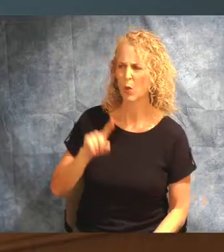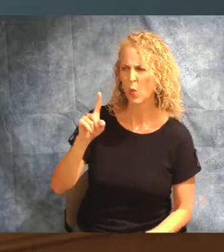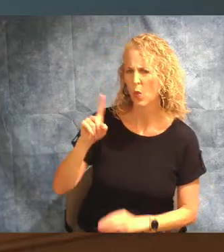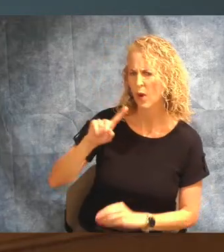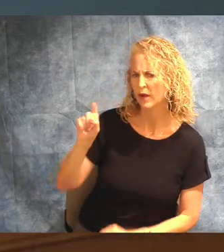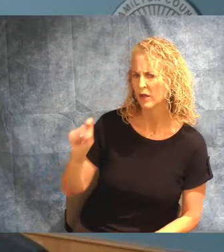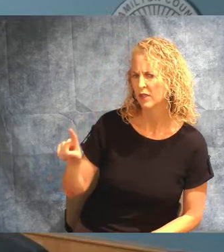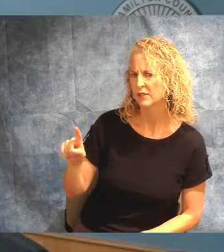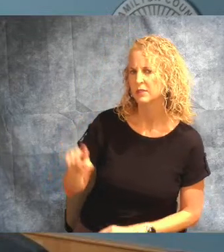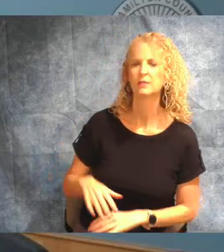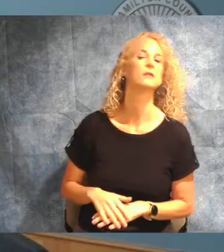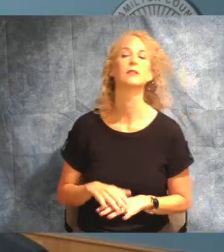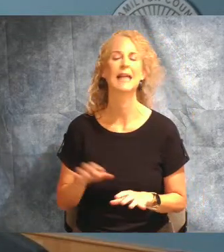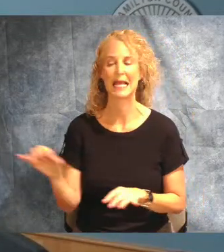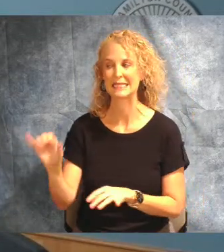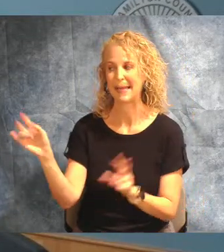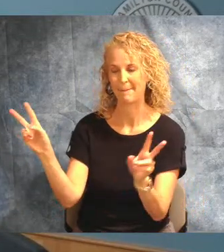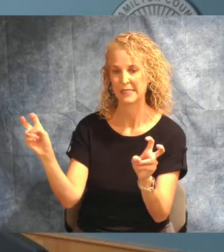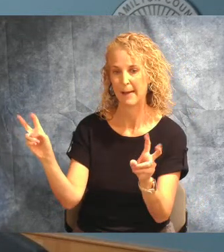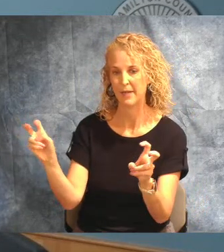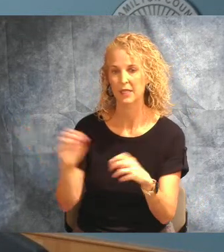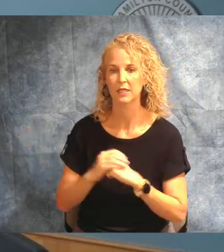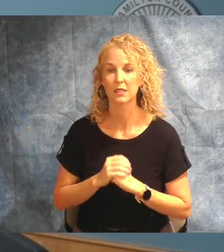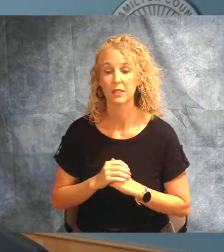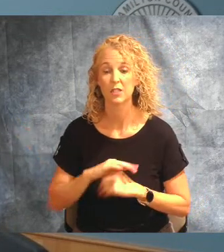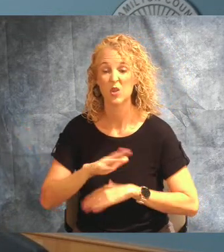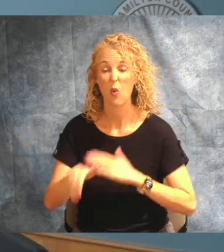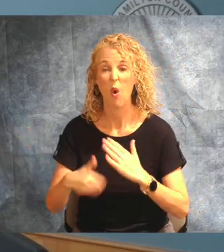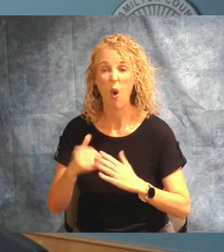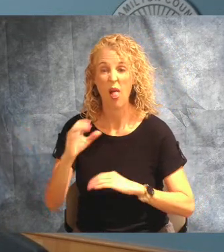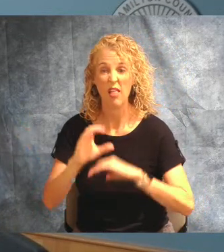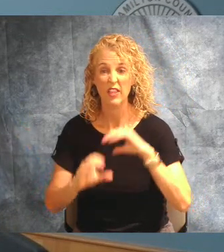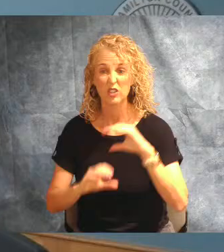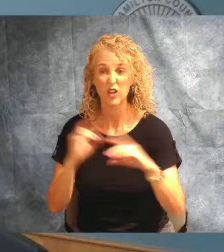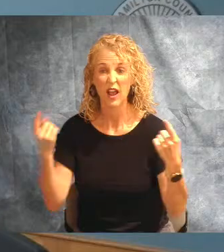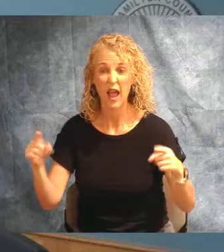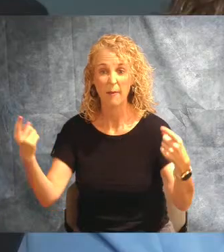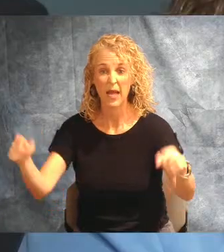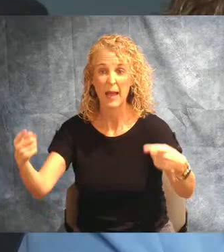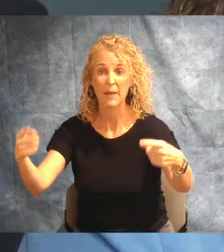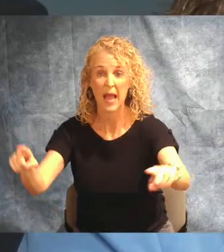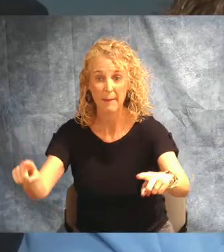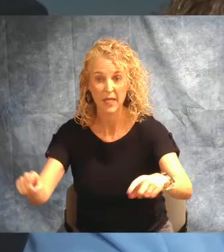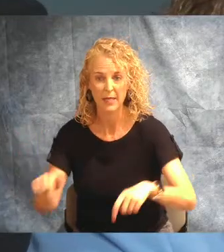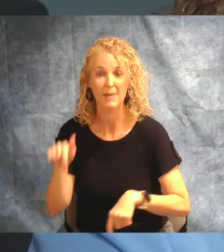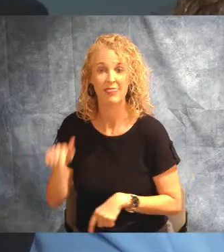Sure. Figgy backing on that. With all this construction going on with Viaduct and with